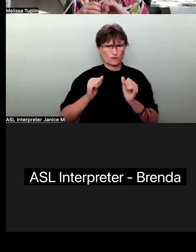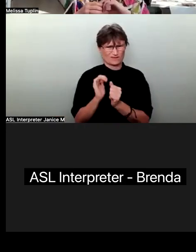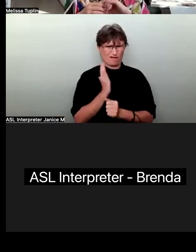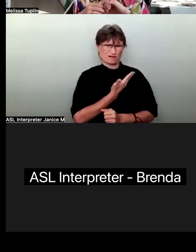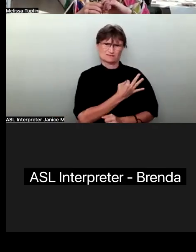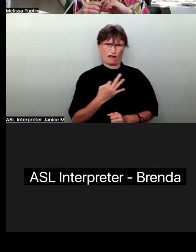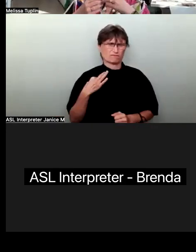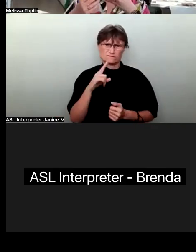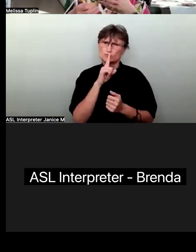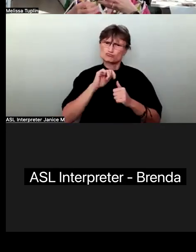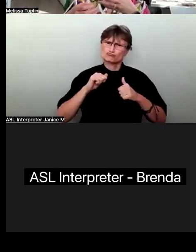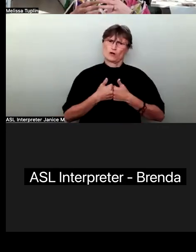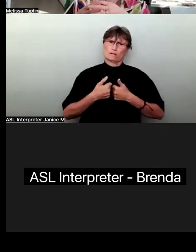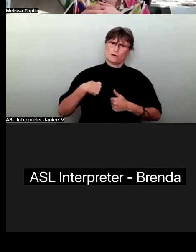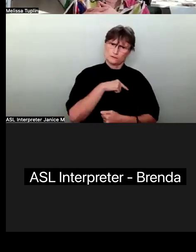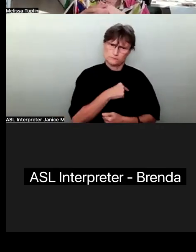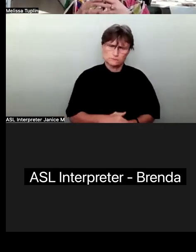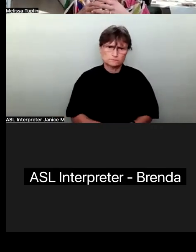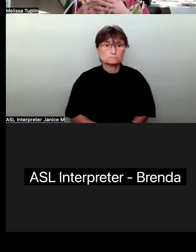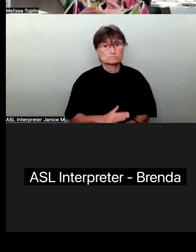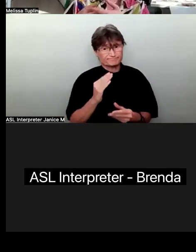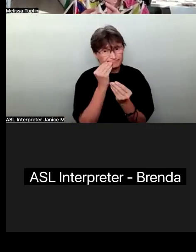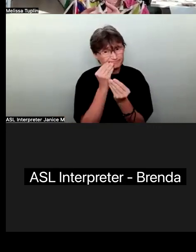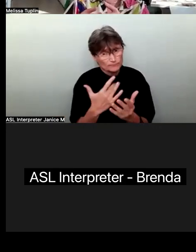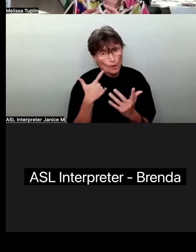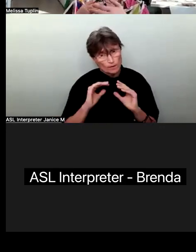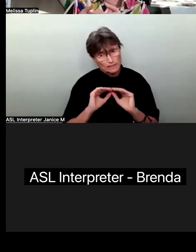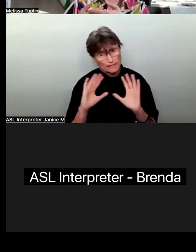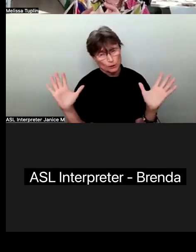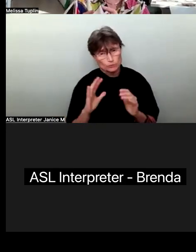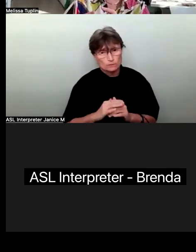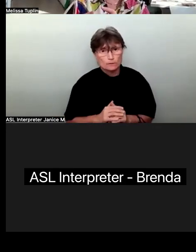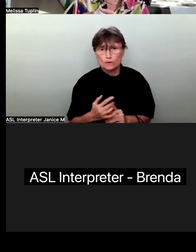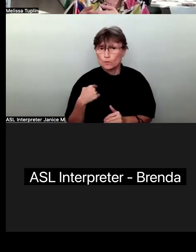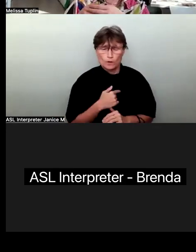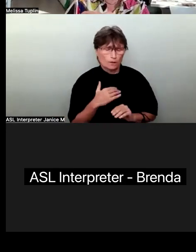I want to state really clearly that there is no hierarchy or value difference between